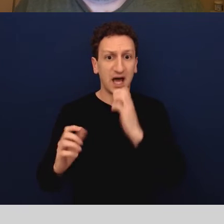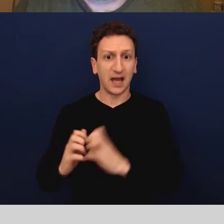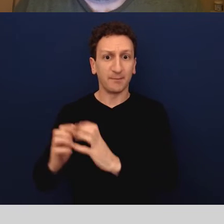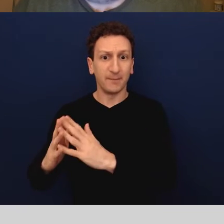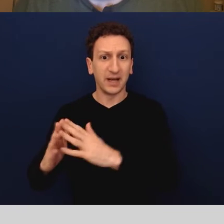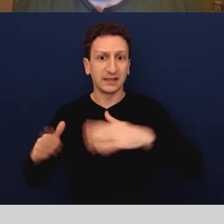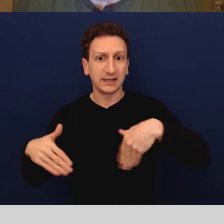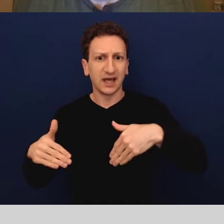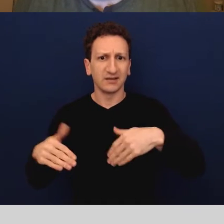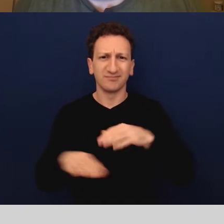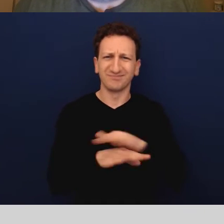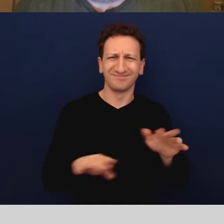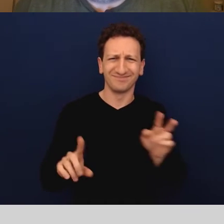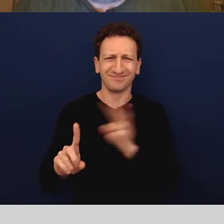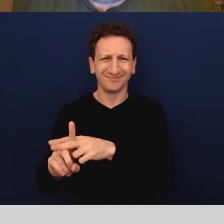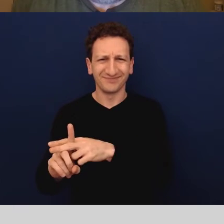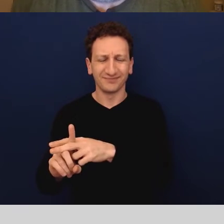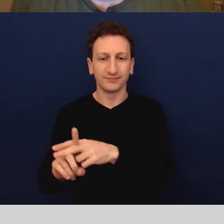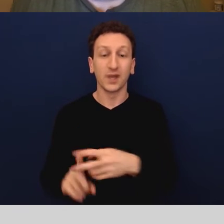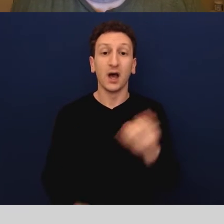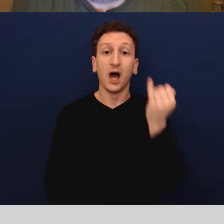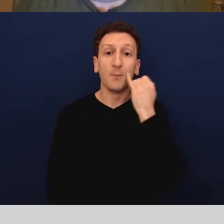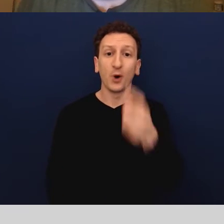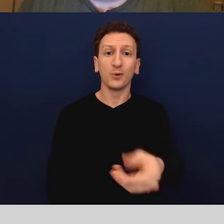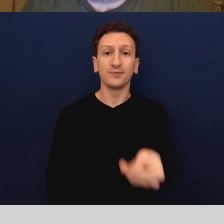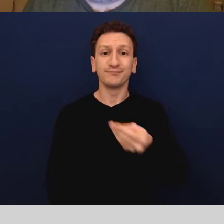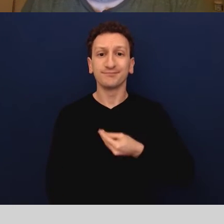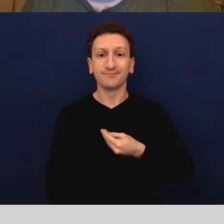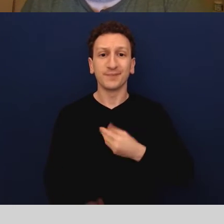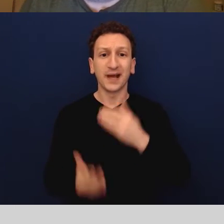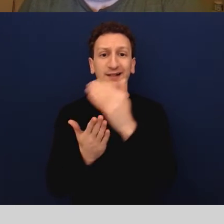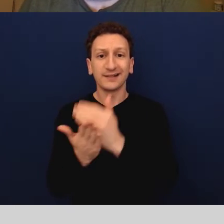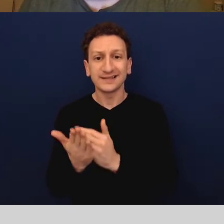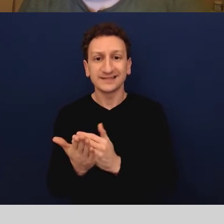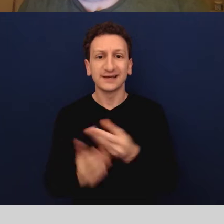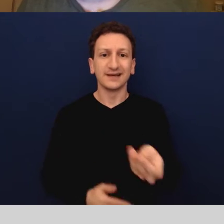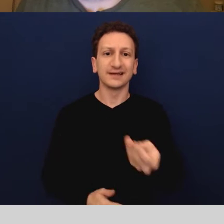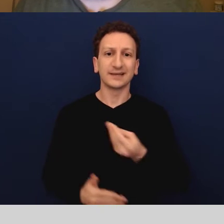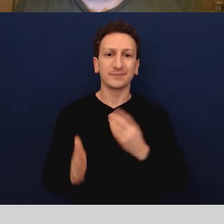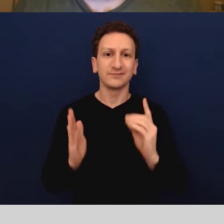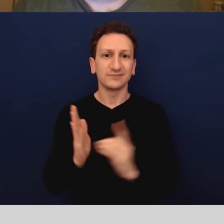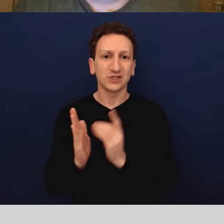If someone gives me a list or a dictionary to check a certificate of,